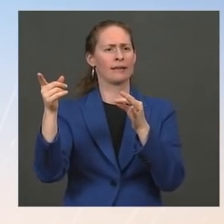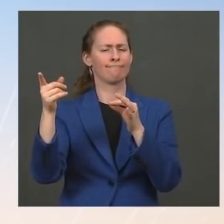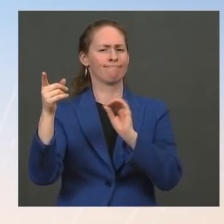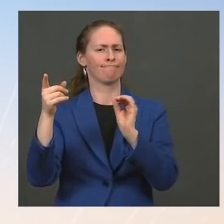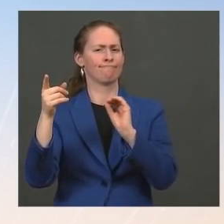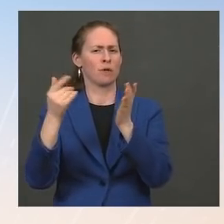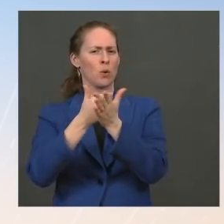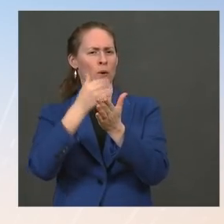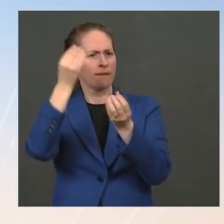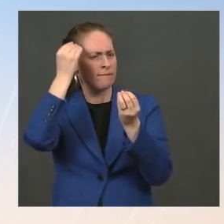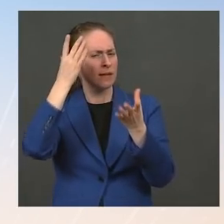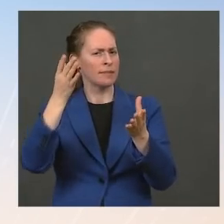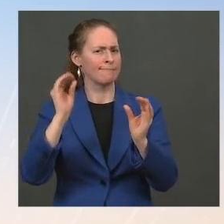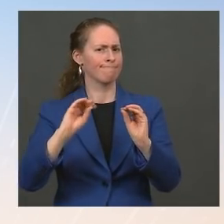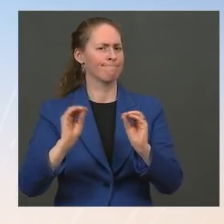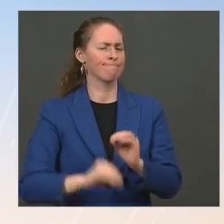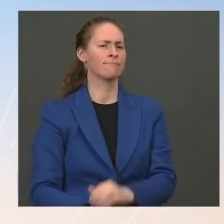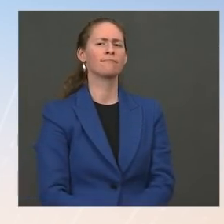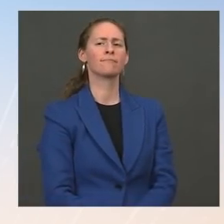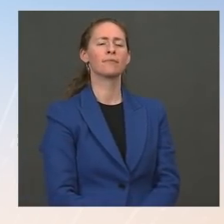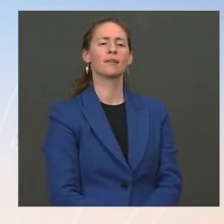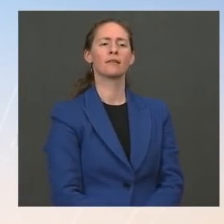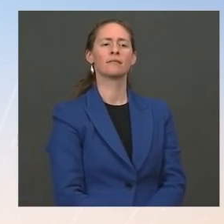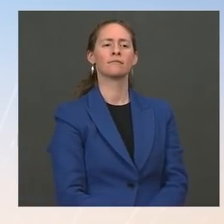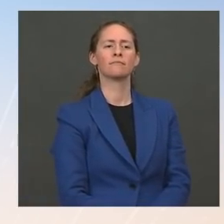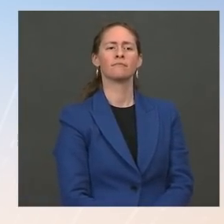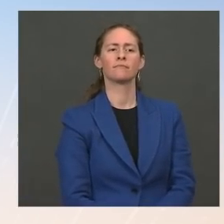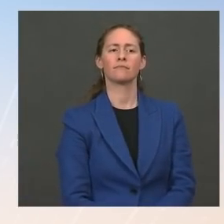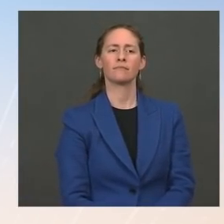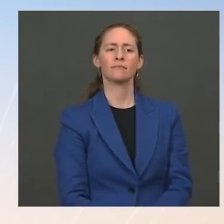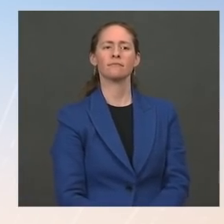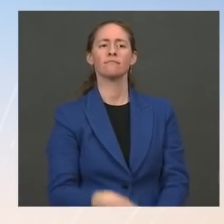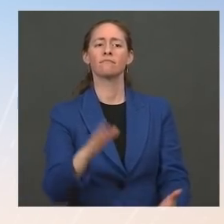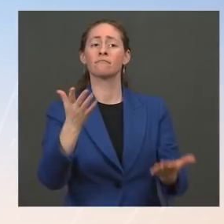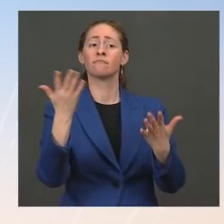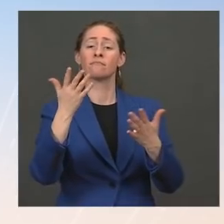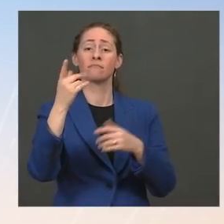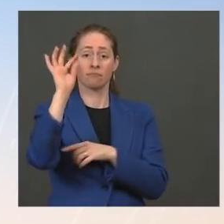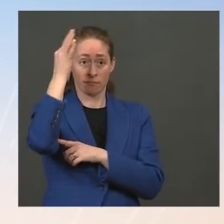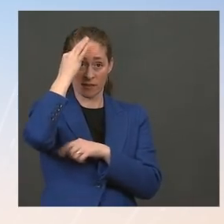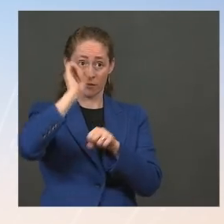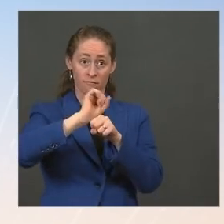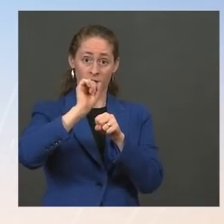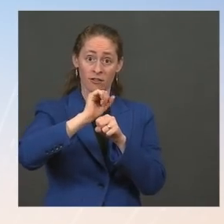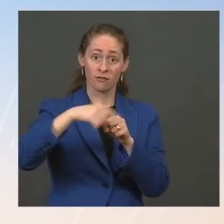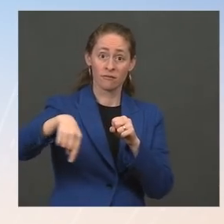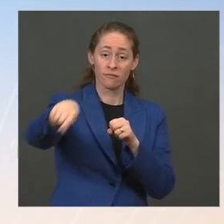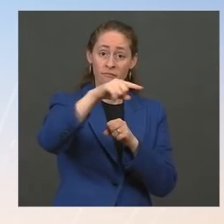or our approach to the federal employee vaccine requirement. The deadline was last week: November 22nd.